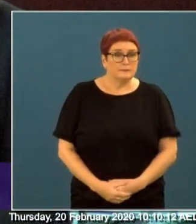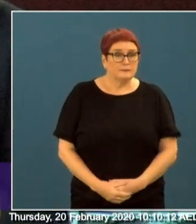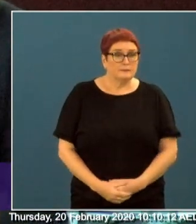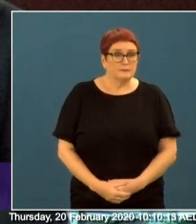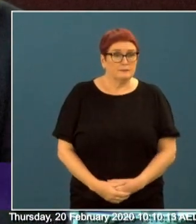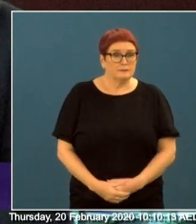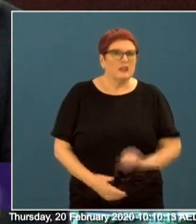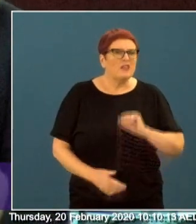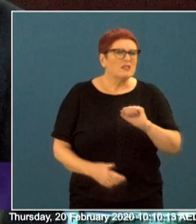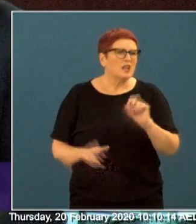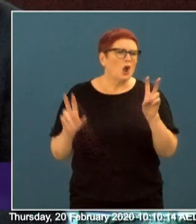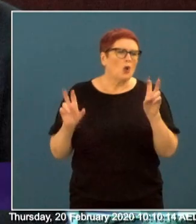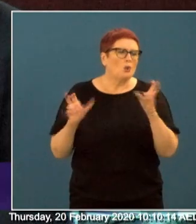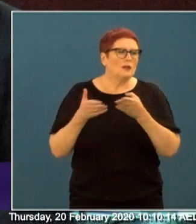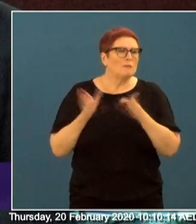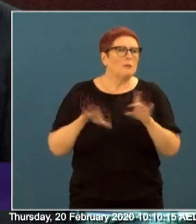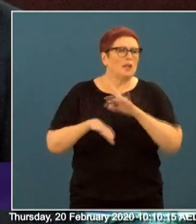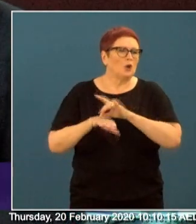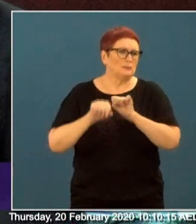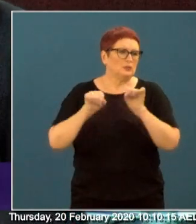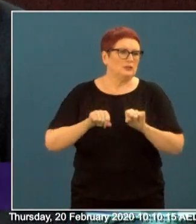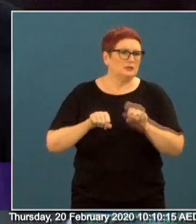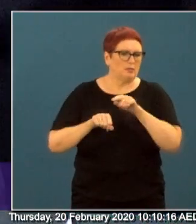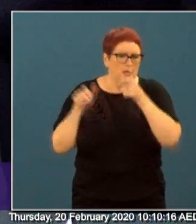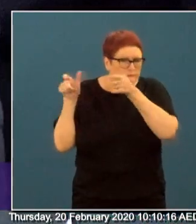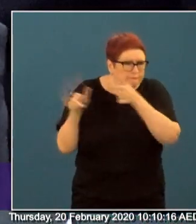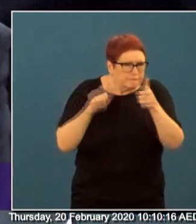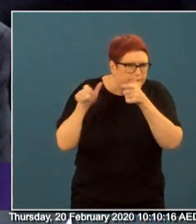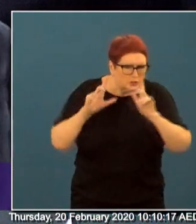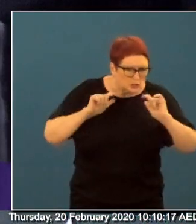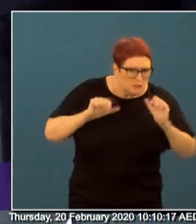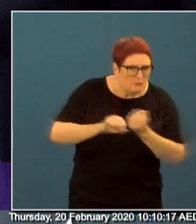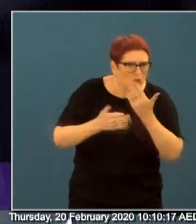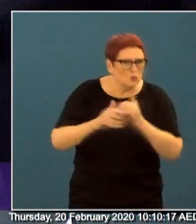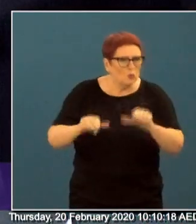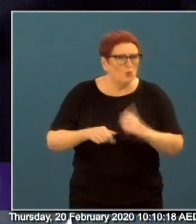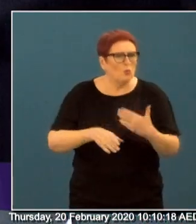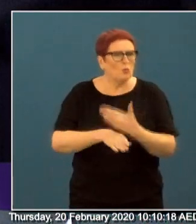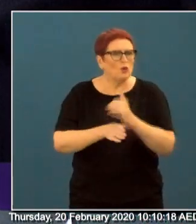the public hospital system. Yes. And the public health system, for example.